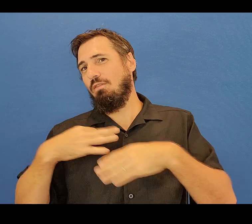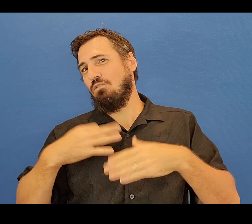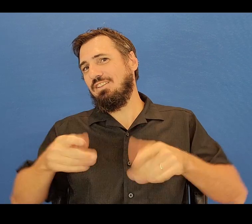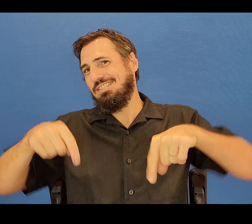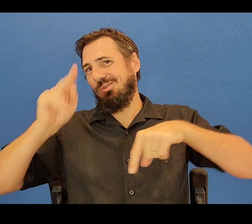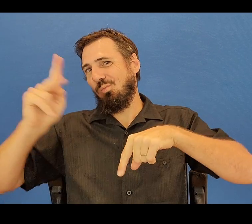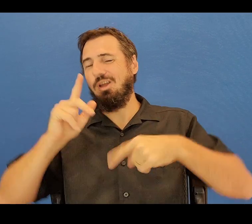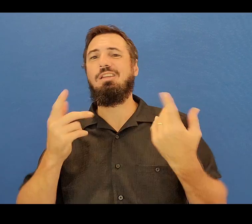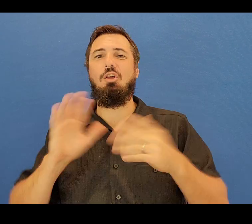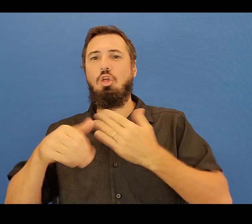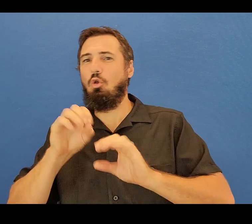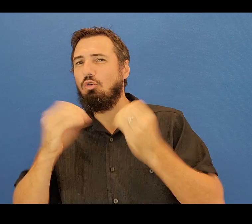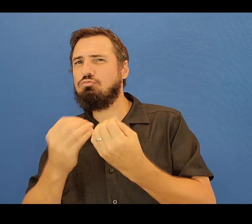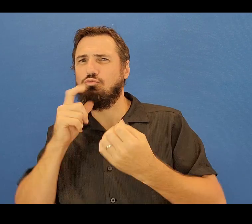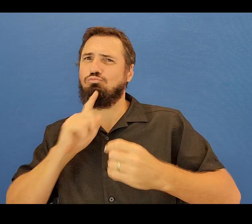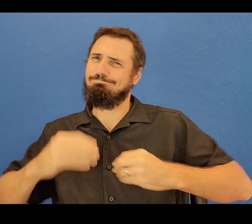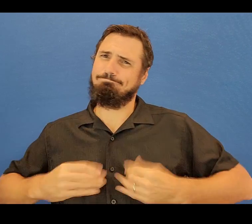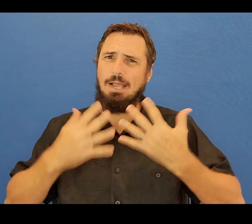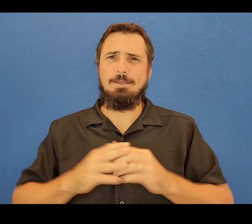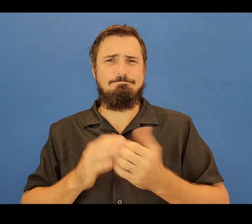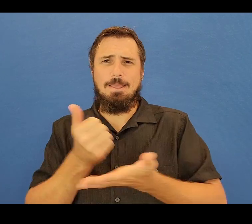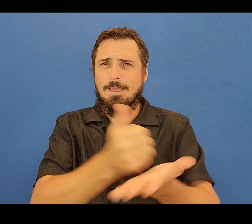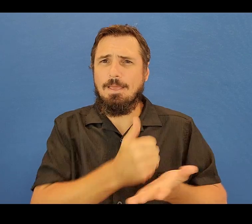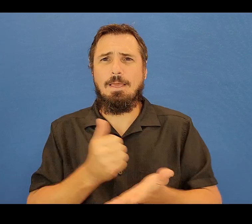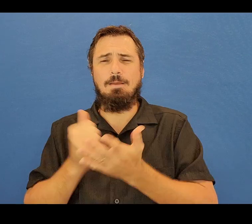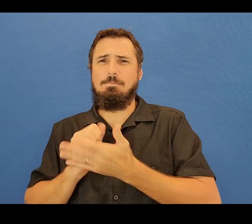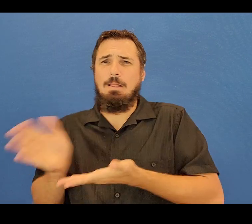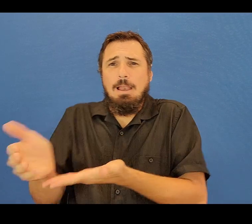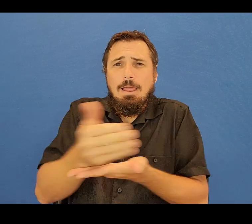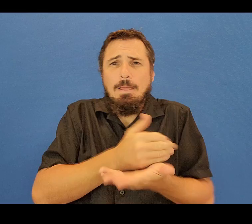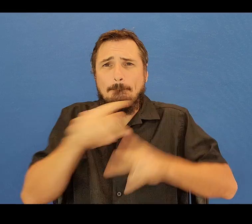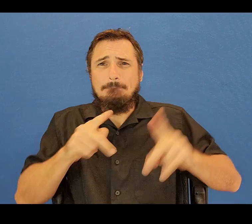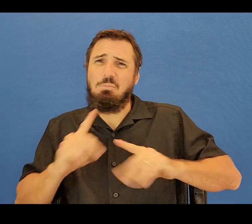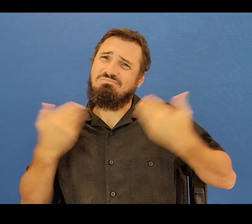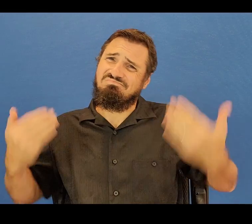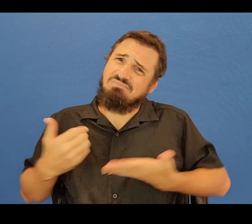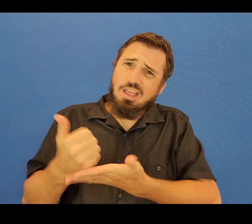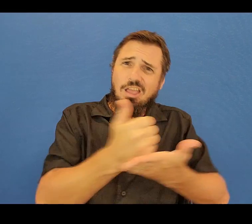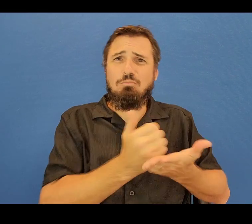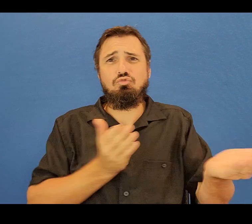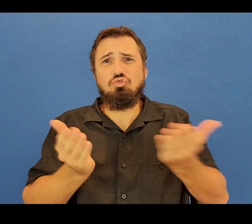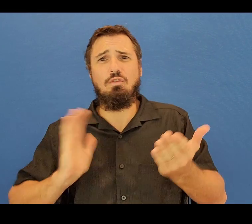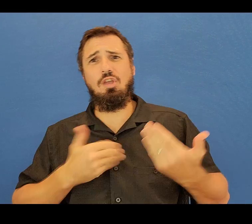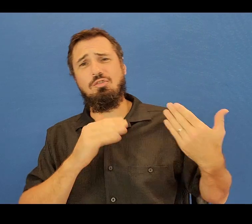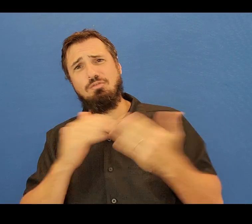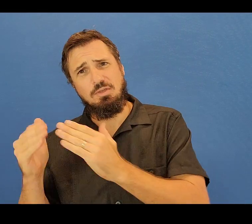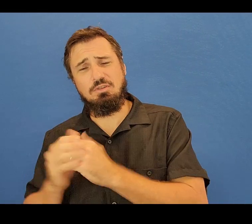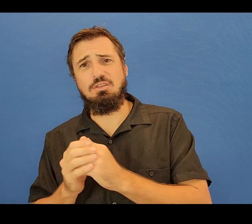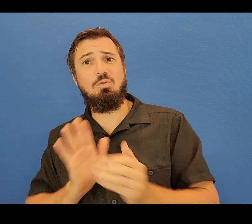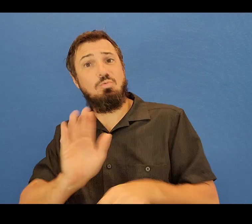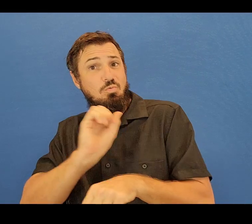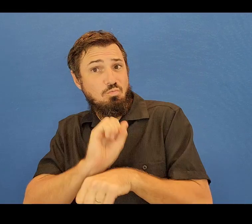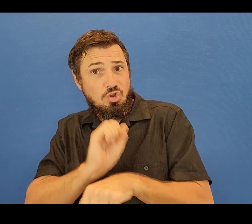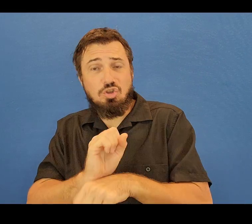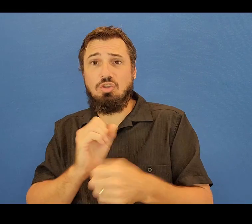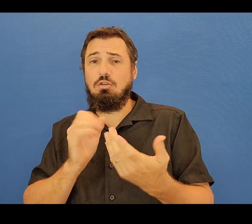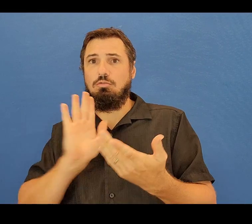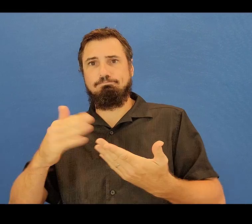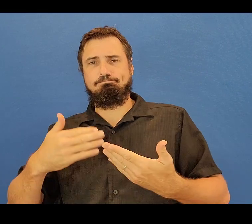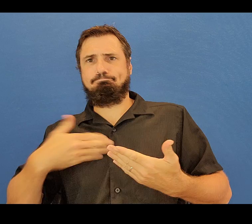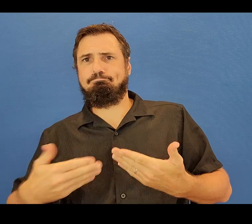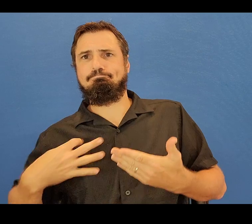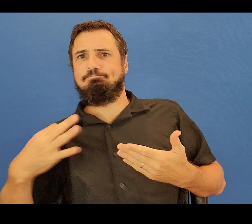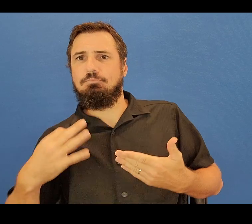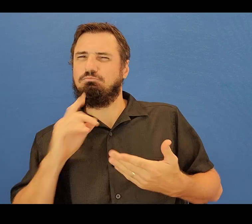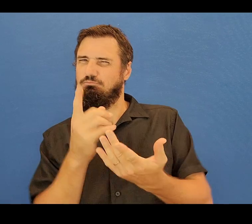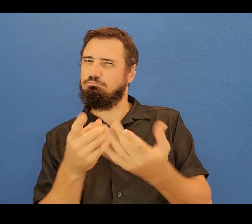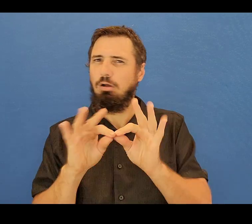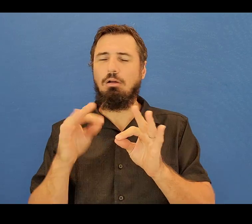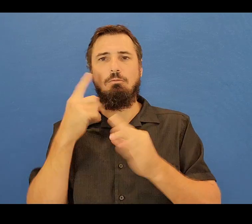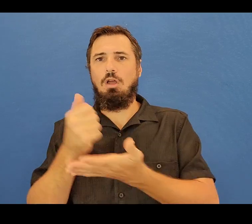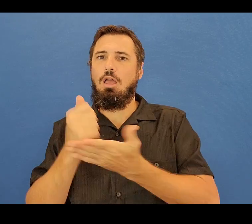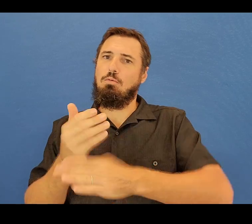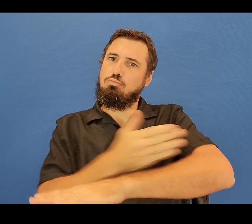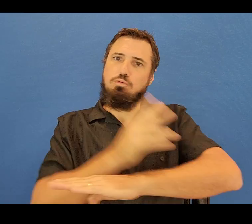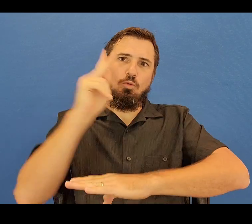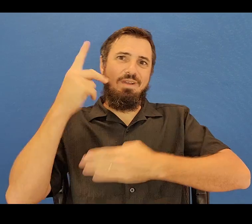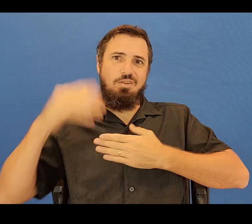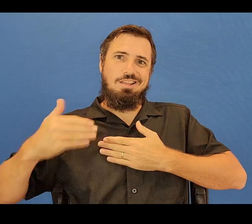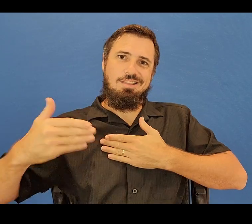volunteers and organizations who inspire, equip, and mobilize people to take action to serve our community. Your work and volunteerism are vital to making Kaua‘i better for the next generation.